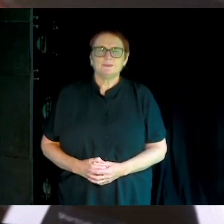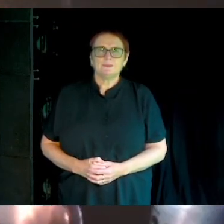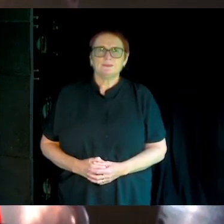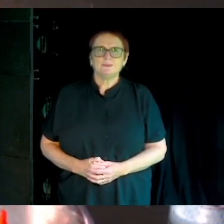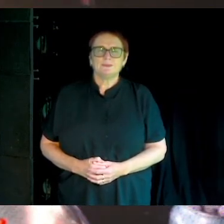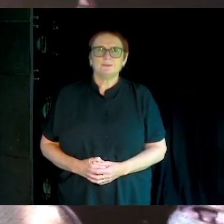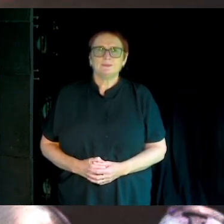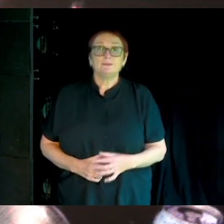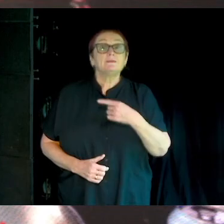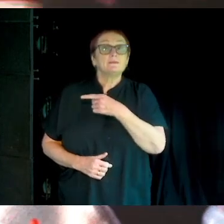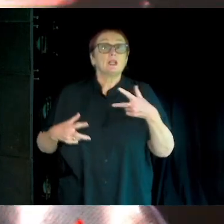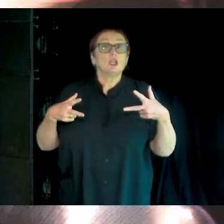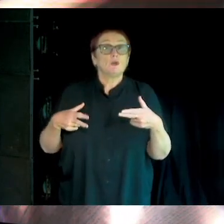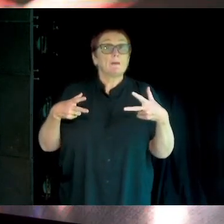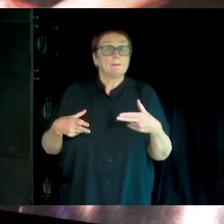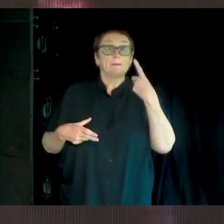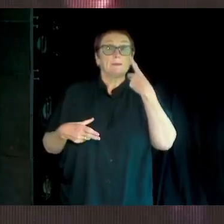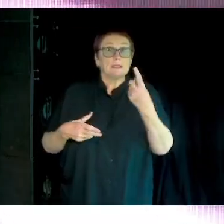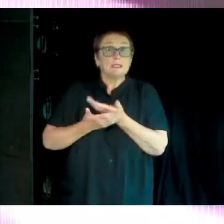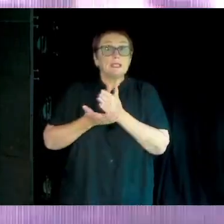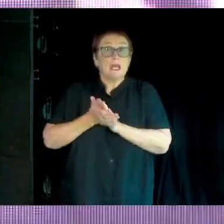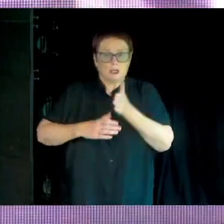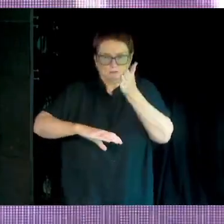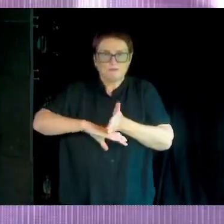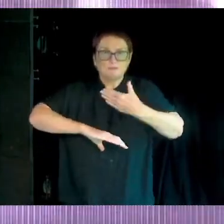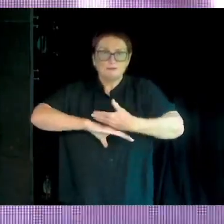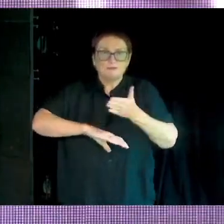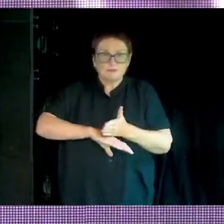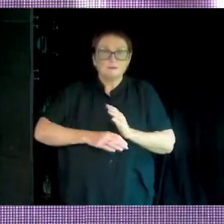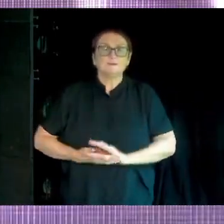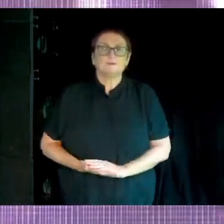so with this crab you see how you actually treat it up make sure you actually keep this